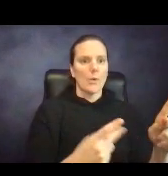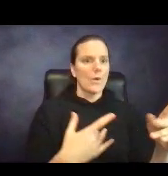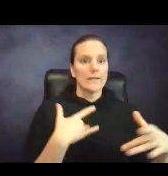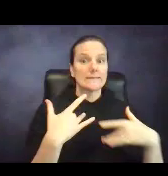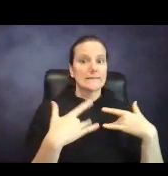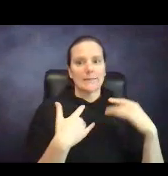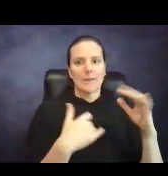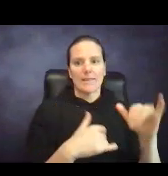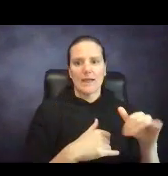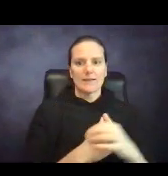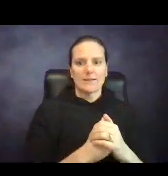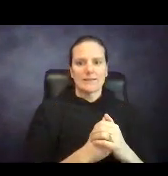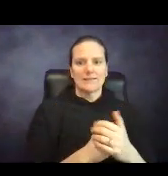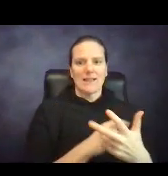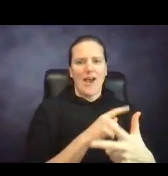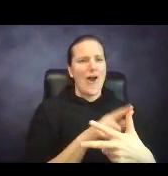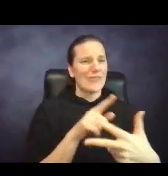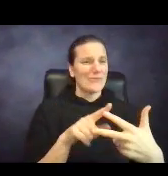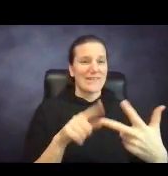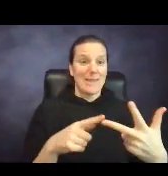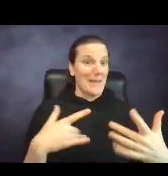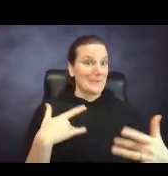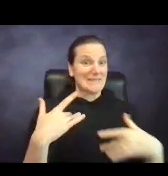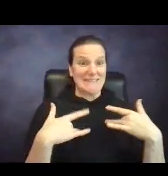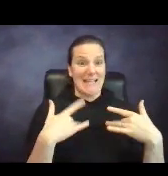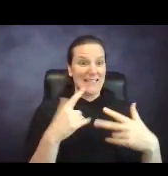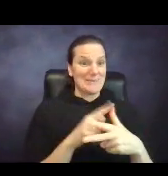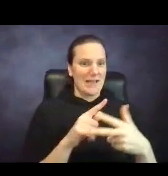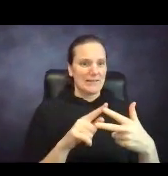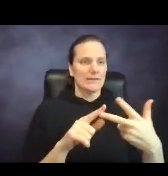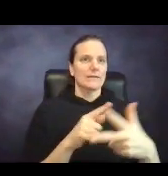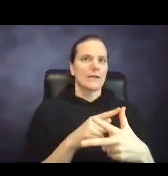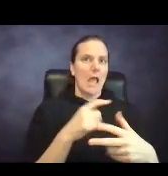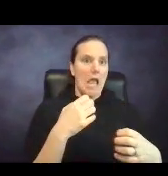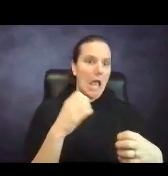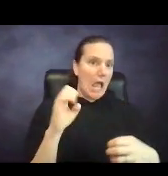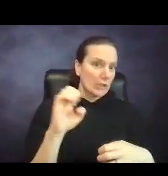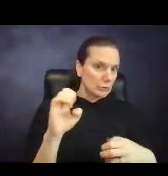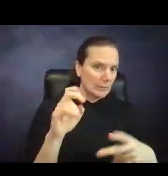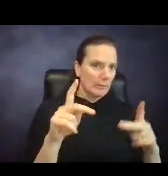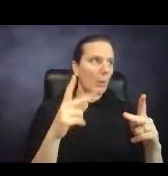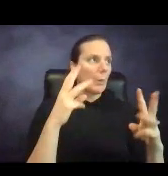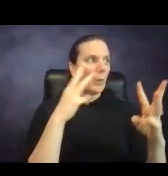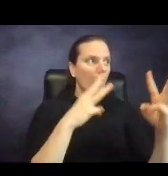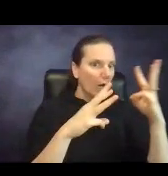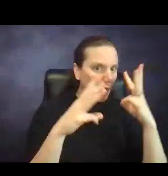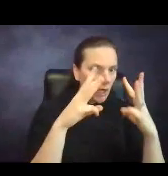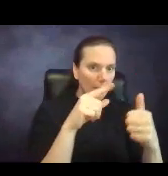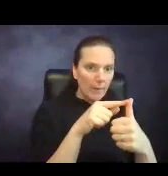I don't know, I get excited about all three of them. So, but estrogen people worry the most about, so estrogen protects the heart,